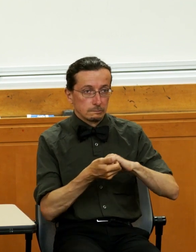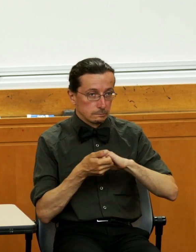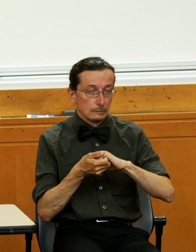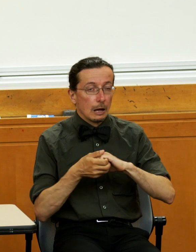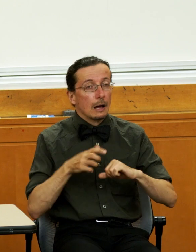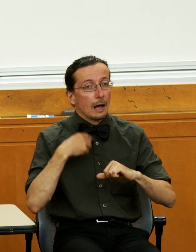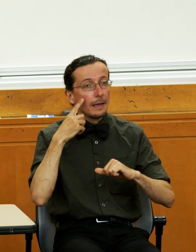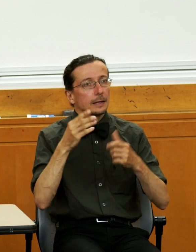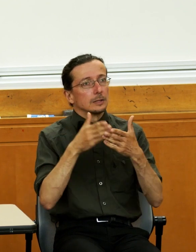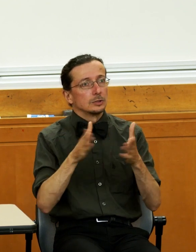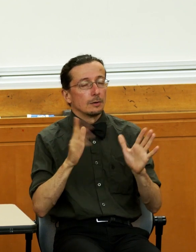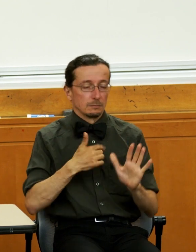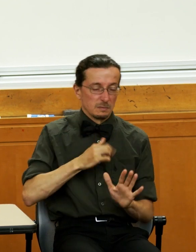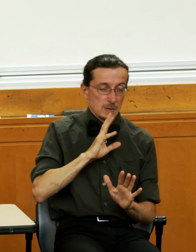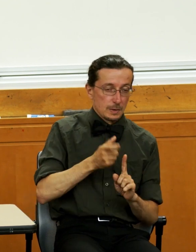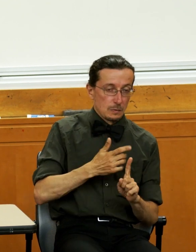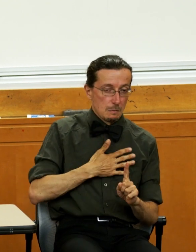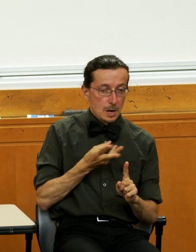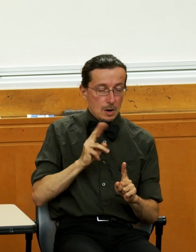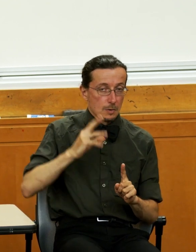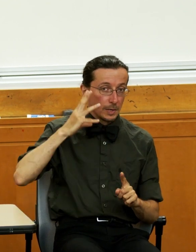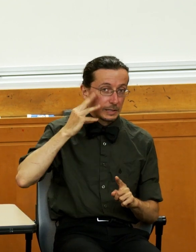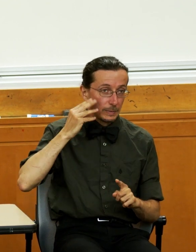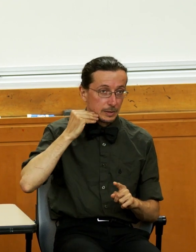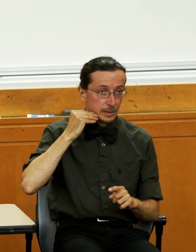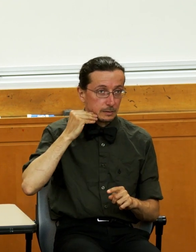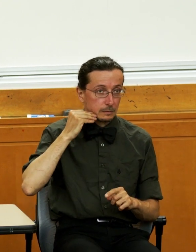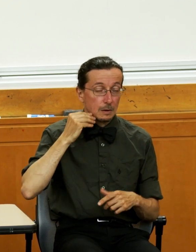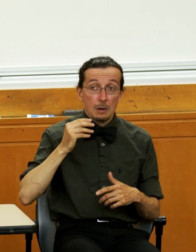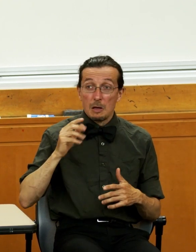I'll speak from my own experience, I'm not representative of the entire disability community,